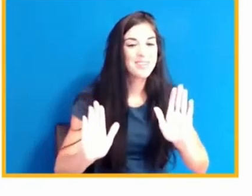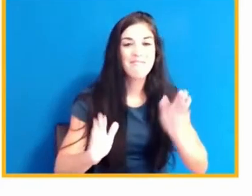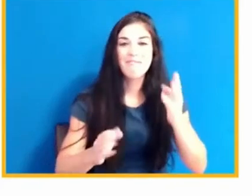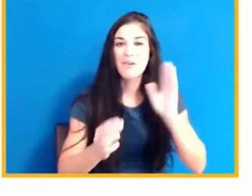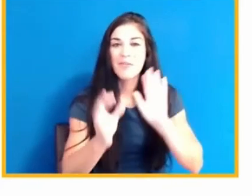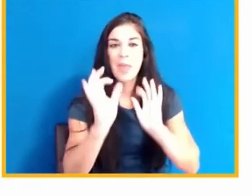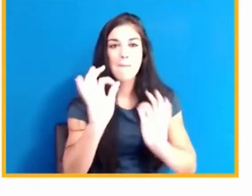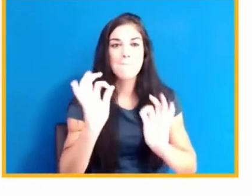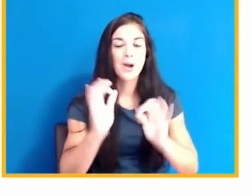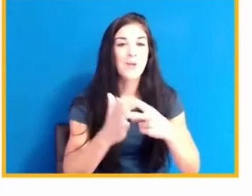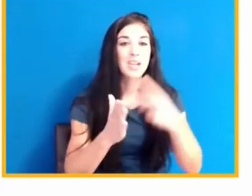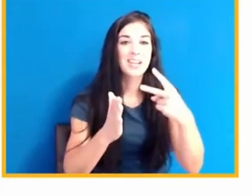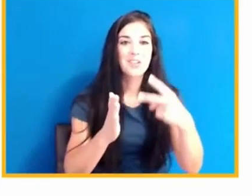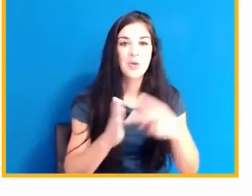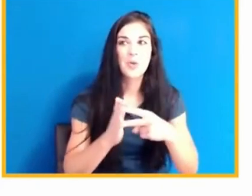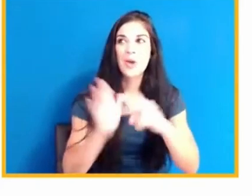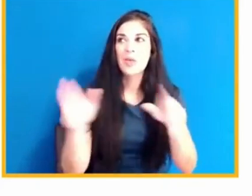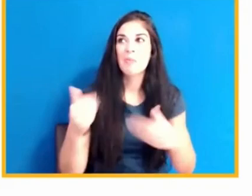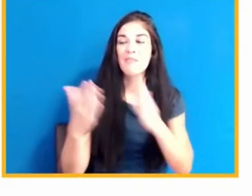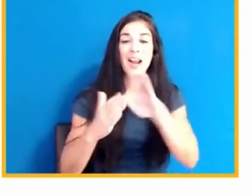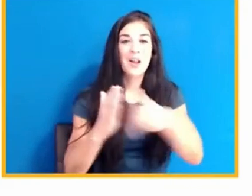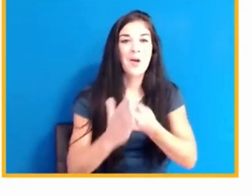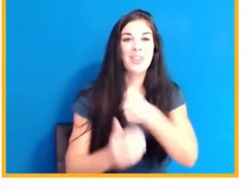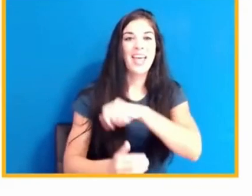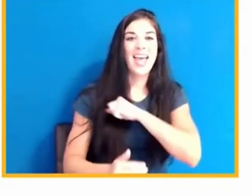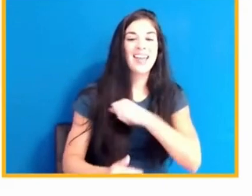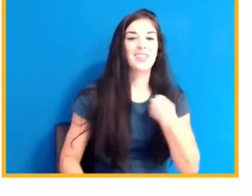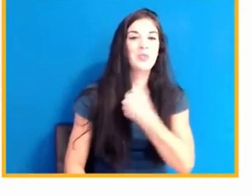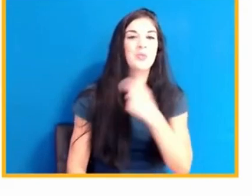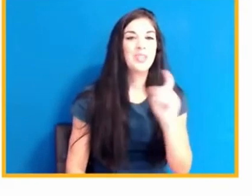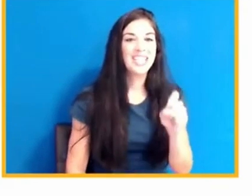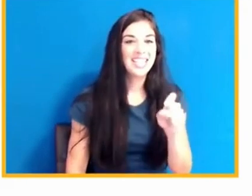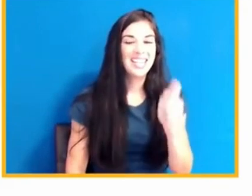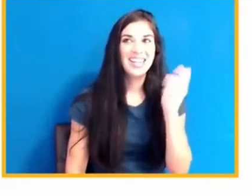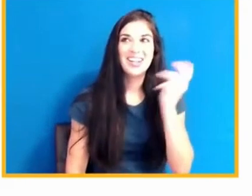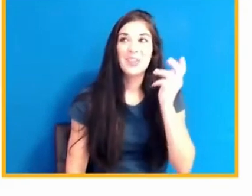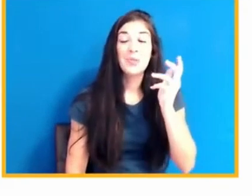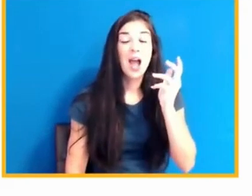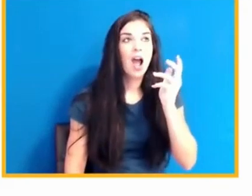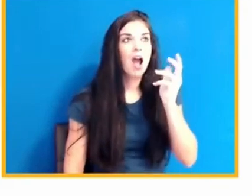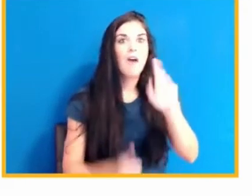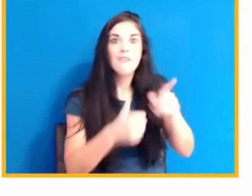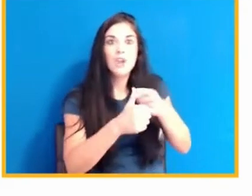all the attitude that we needed for this kind of competition. I mean we just went from a beautiful to